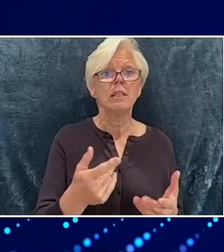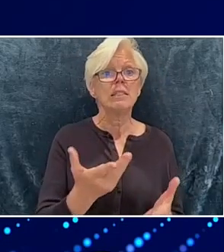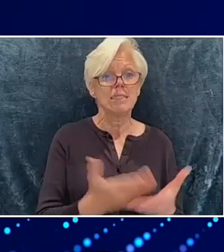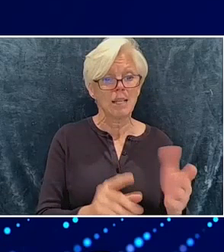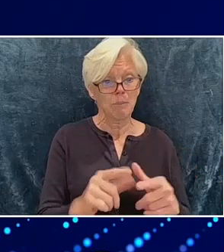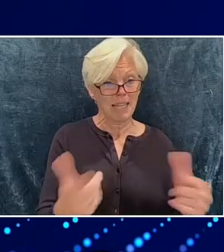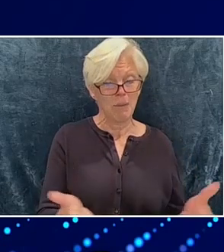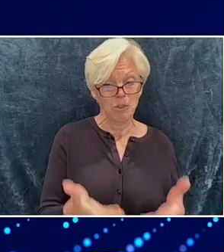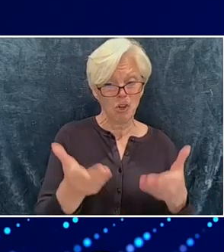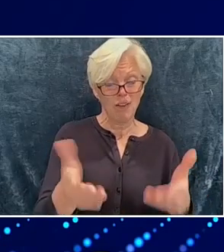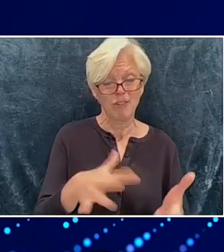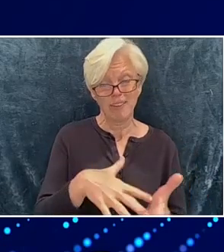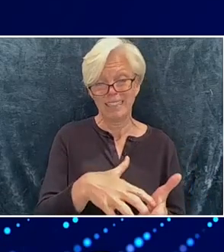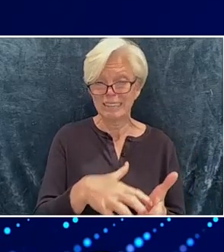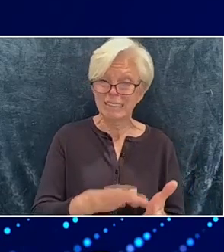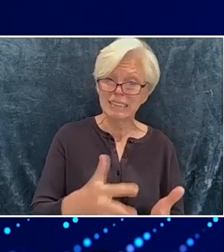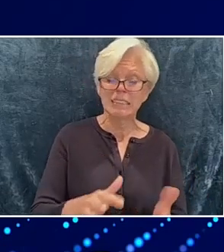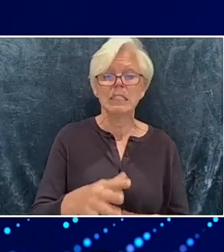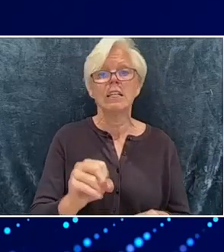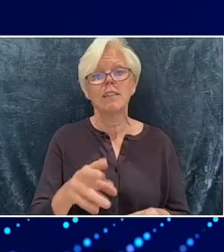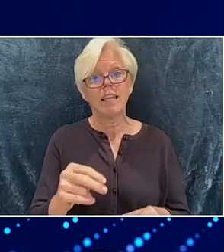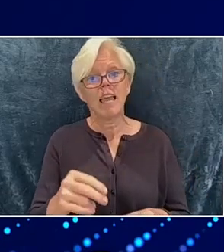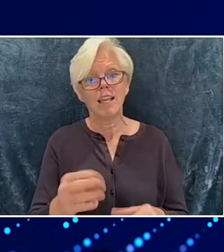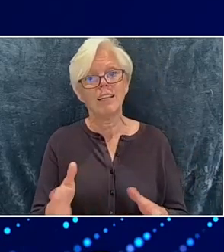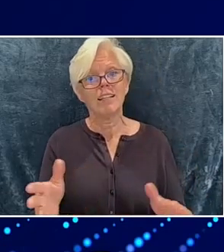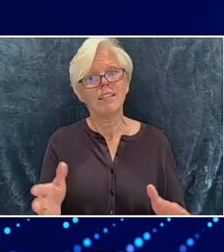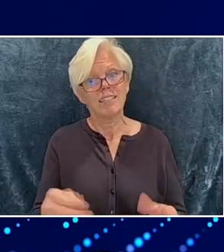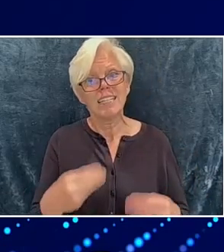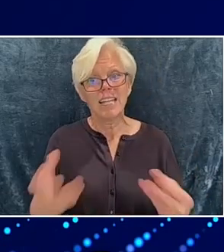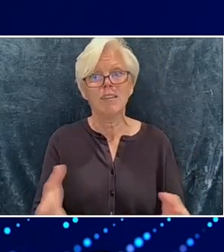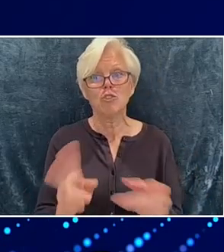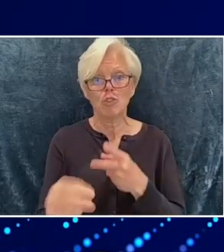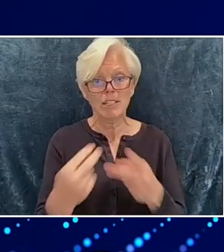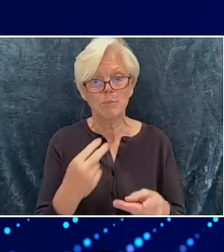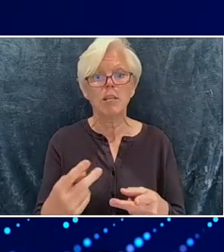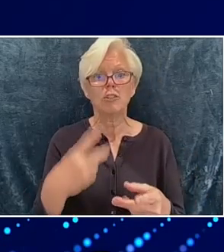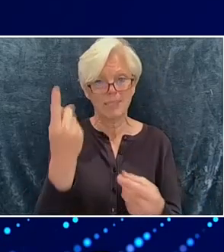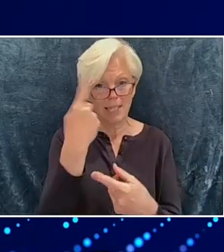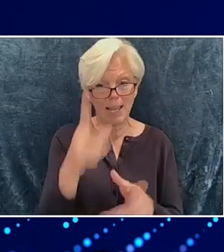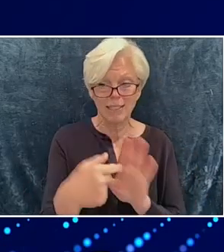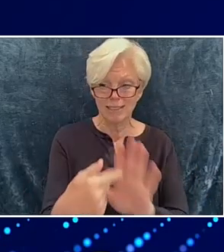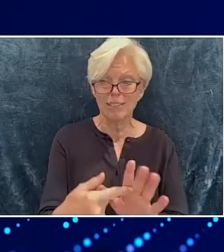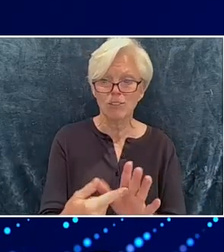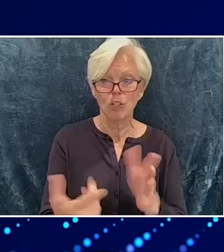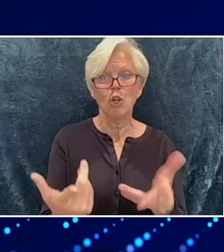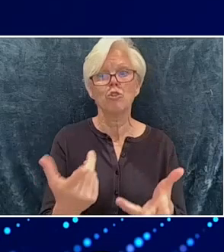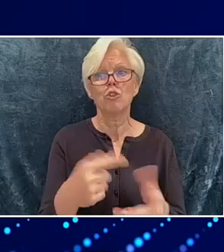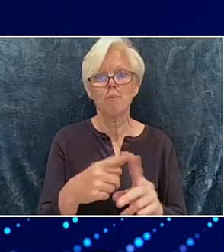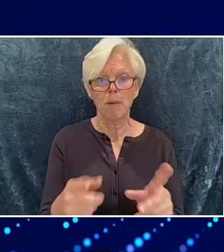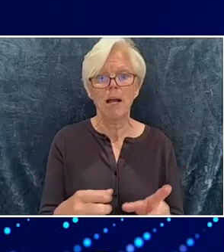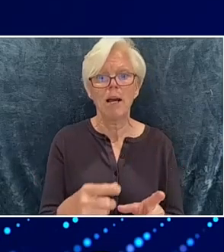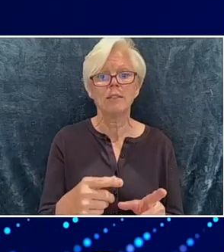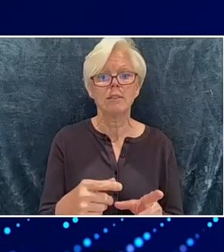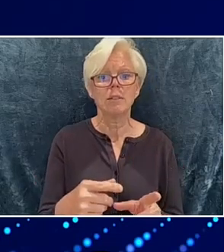transparency and disclosure, but any such proposal has not been reflected on the Department's latest text.